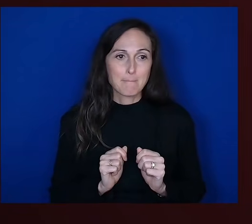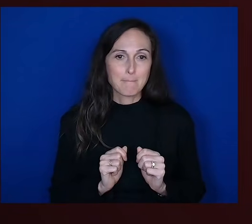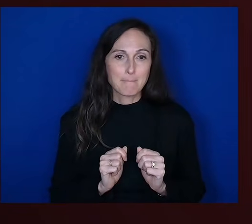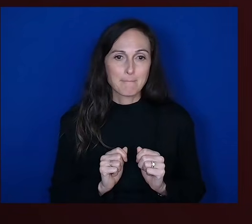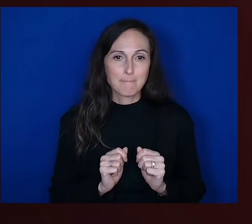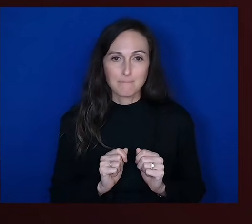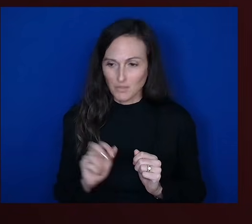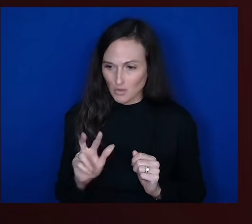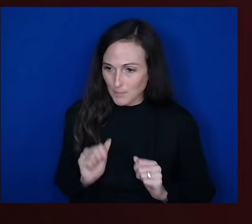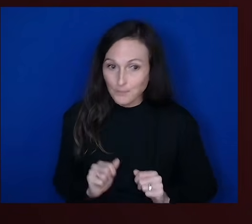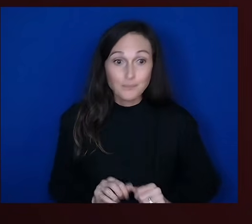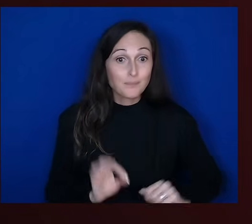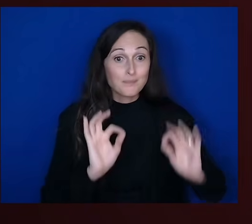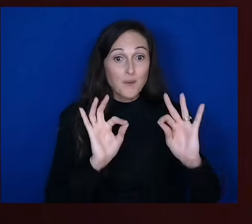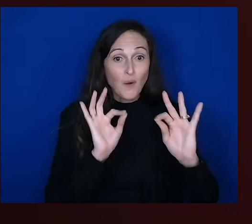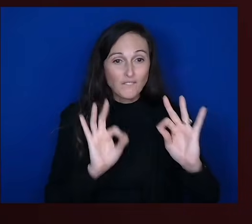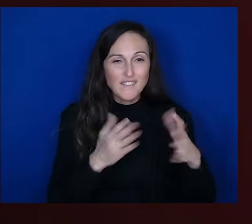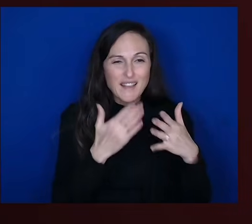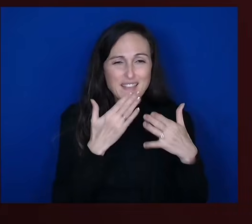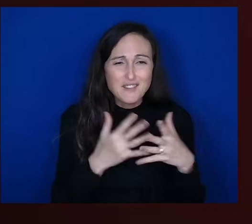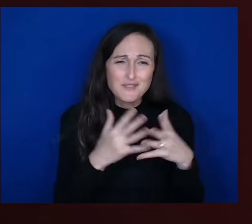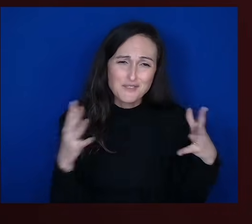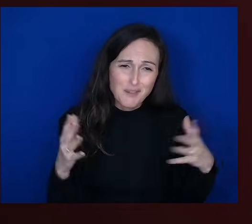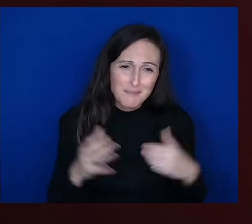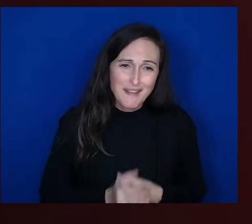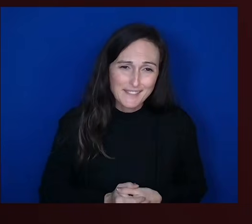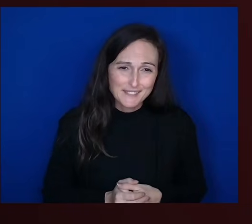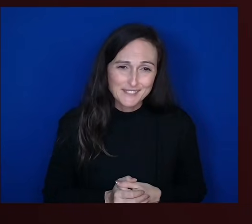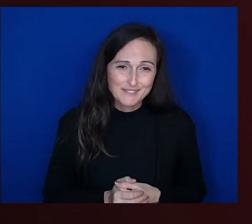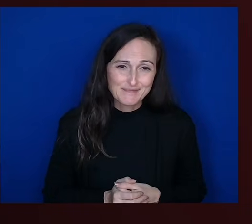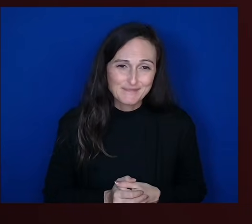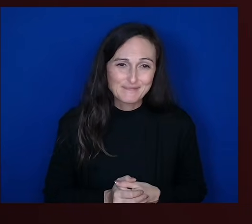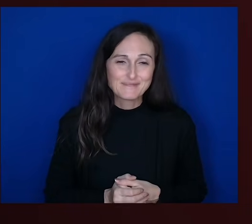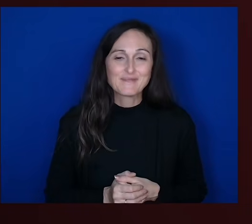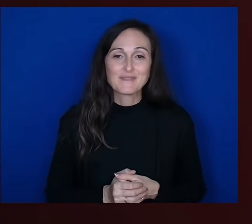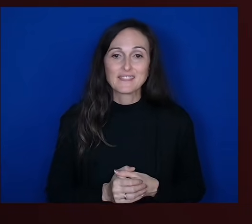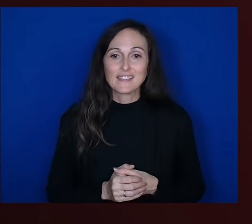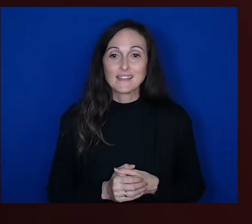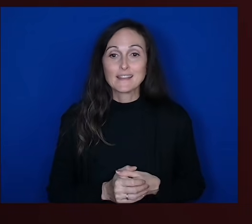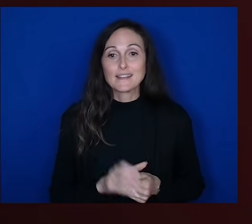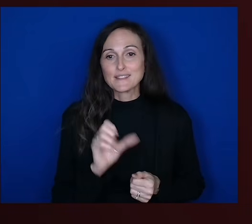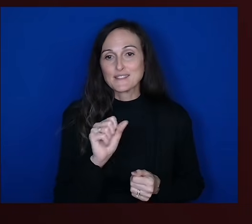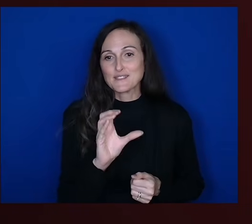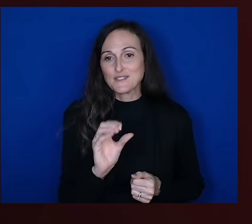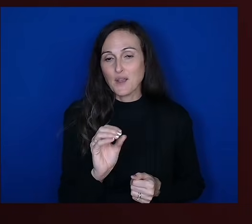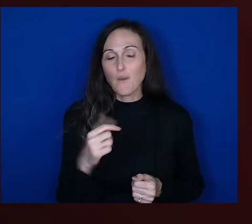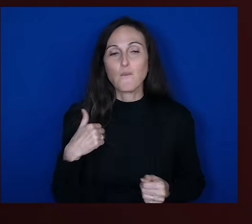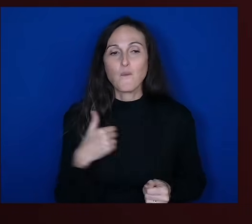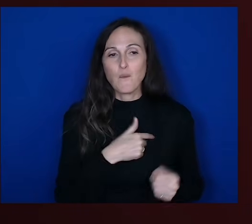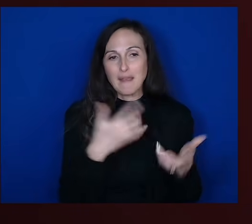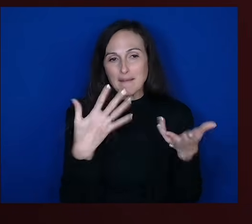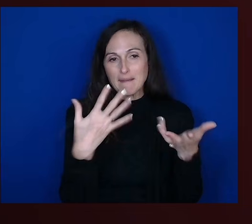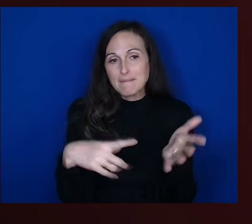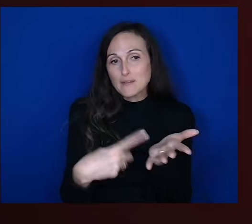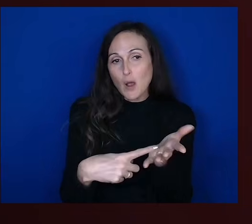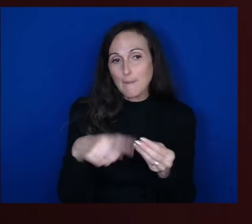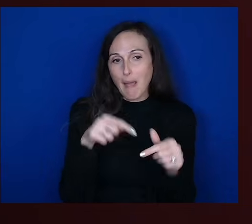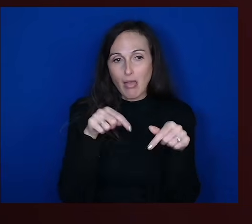Perfect, thank you so much. So, we've talked about this again and again, but these extensions are